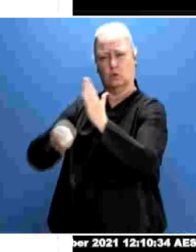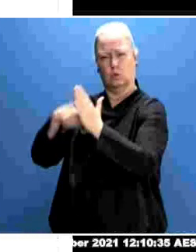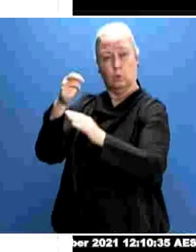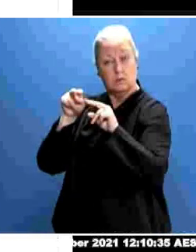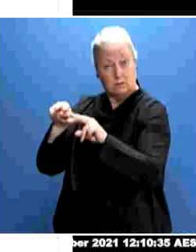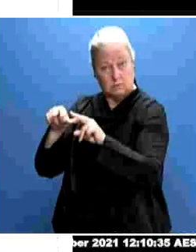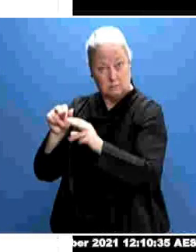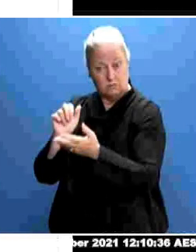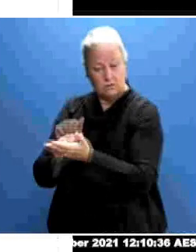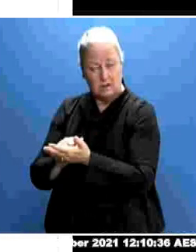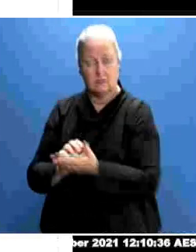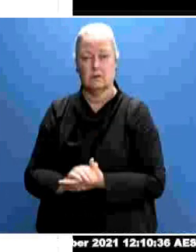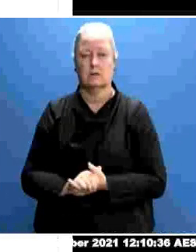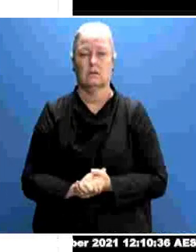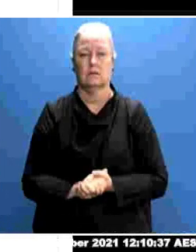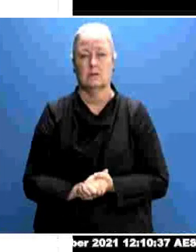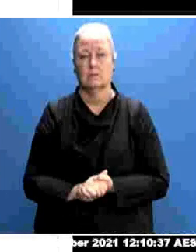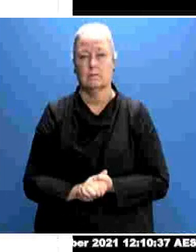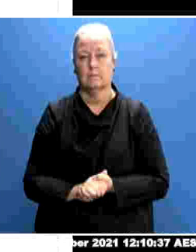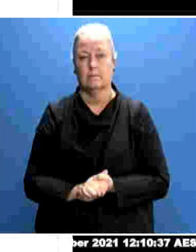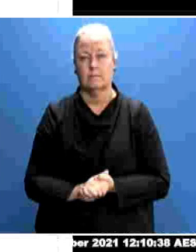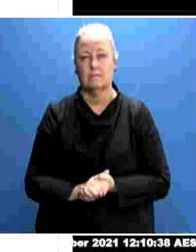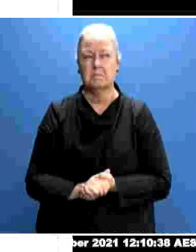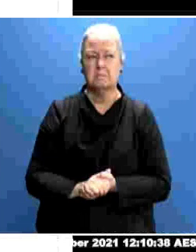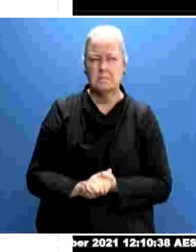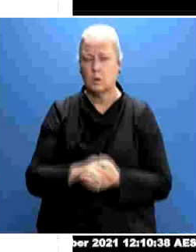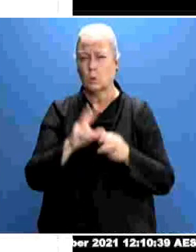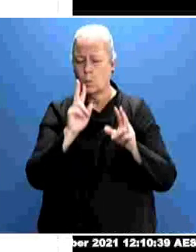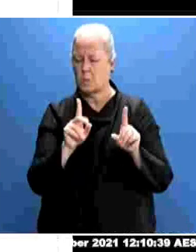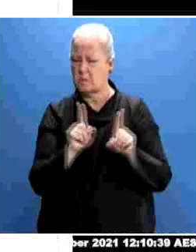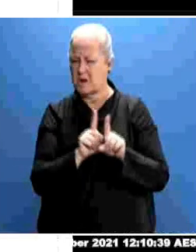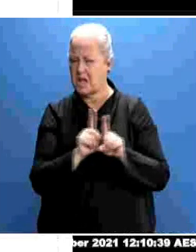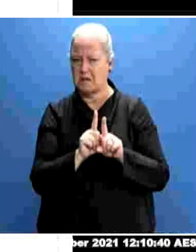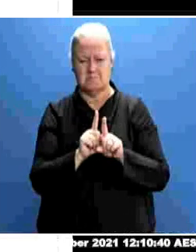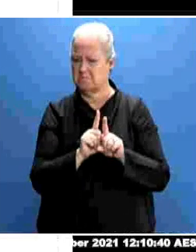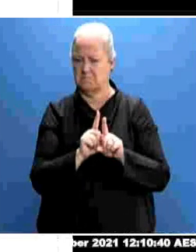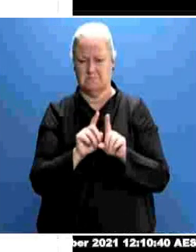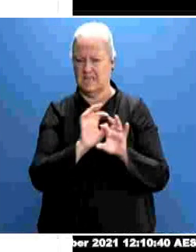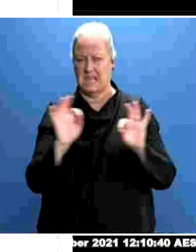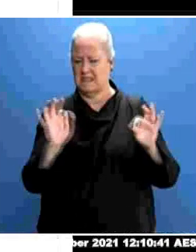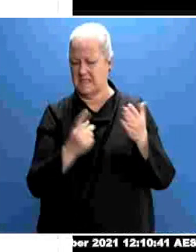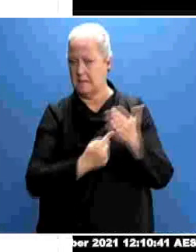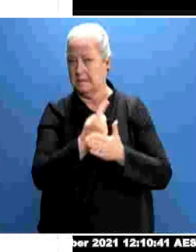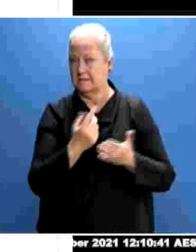that it doesn't seem to have happened, and certainly their interpretation